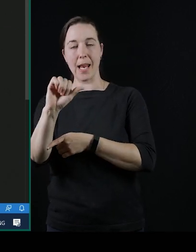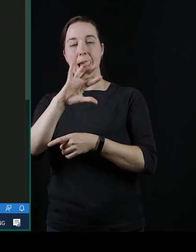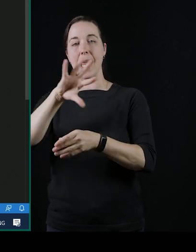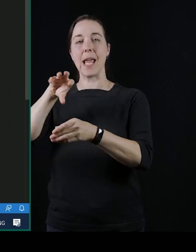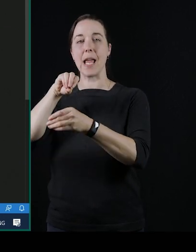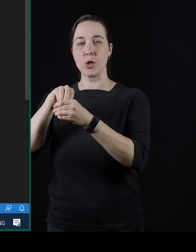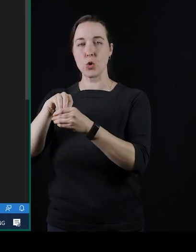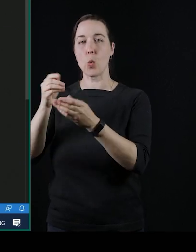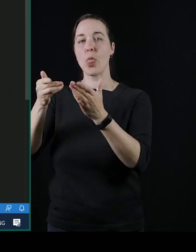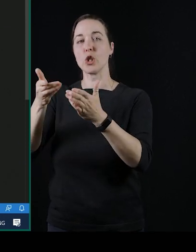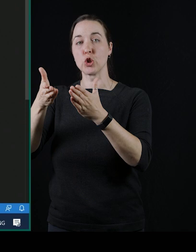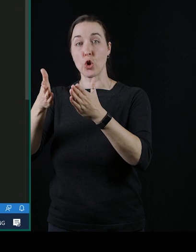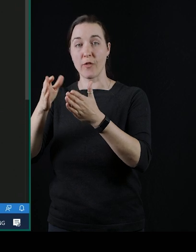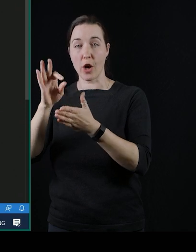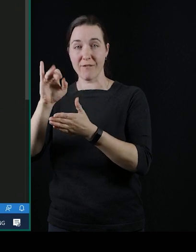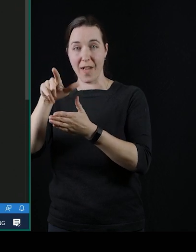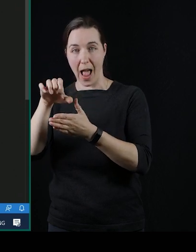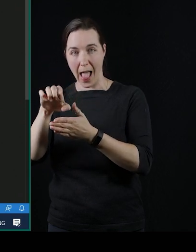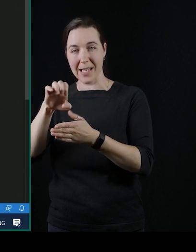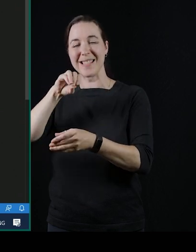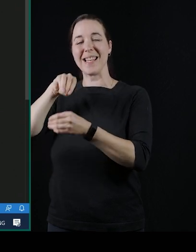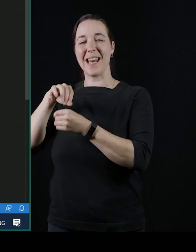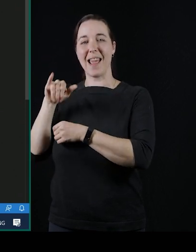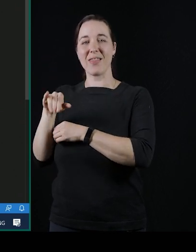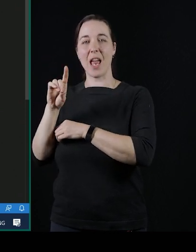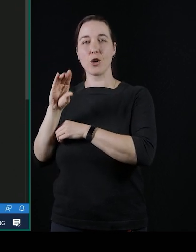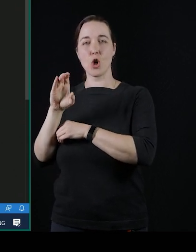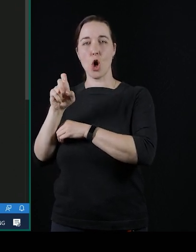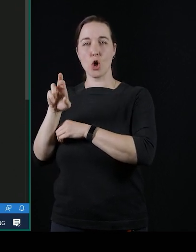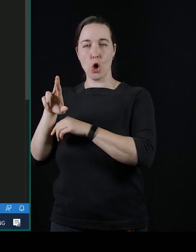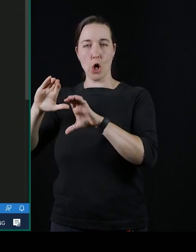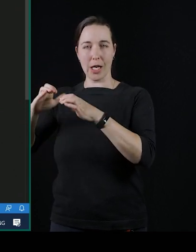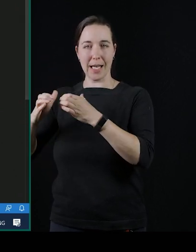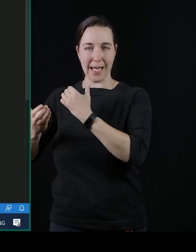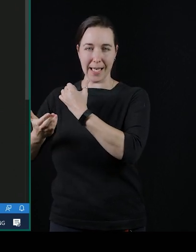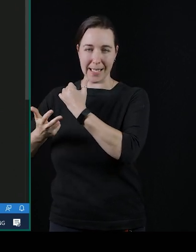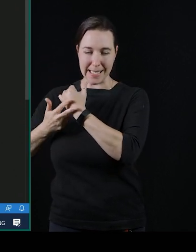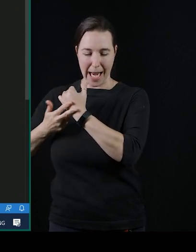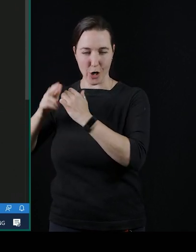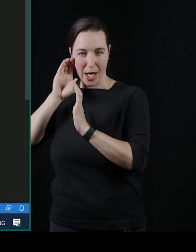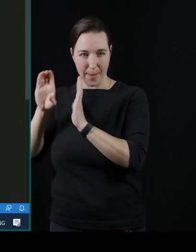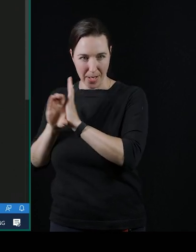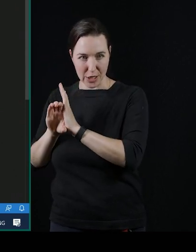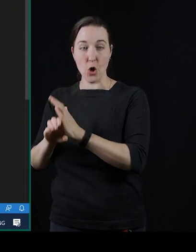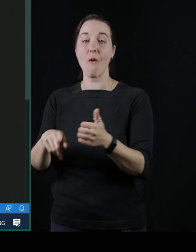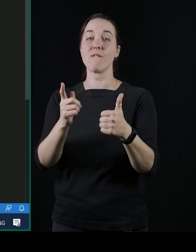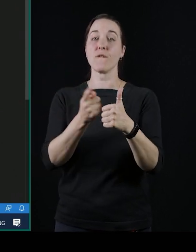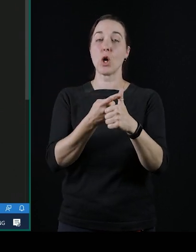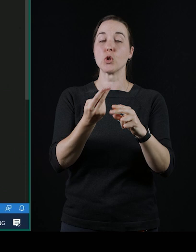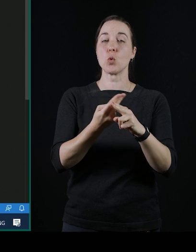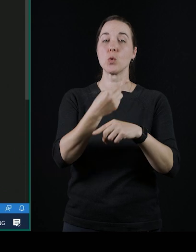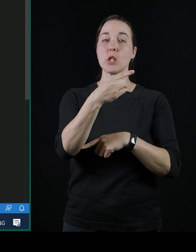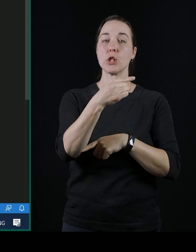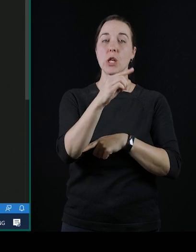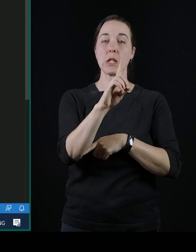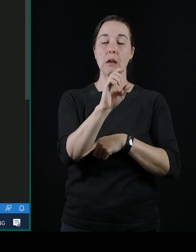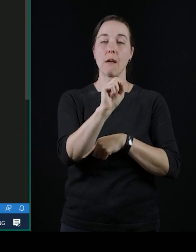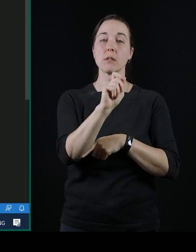into the open ended game server files into a Docker container image. First of all we're going to use a. net core ASDK container image